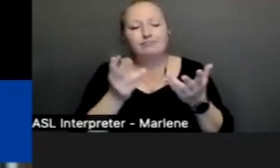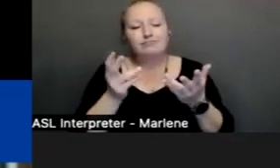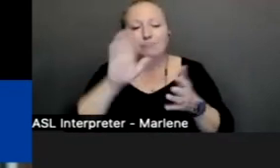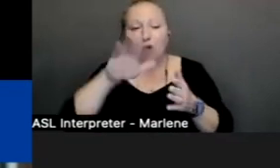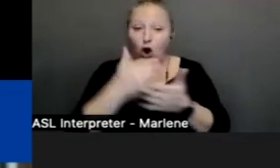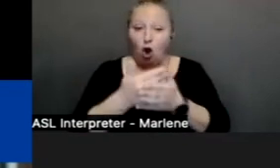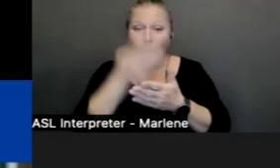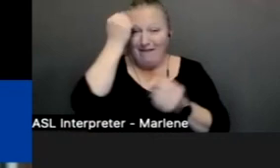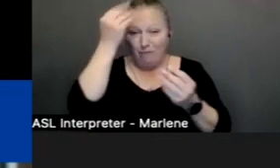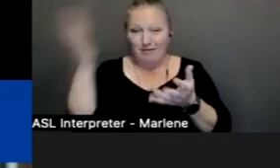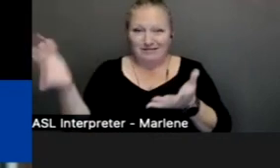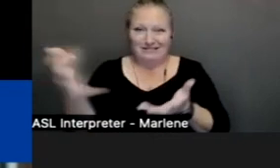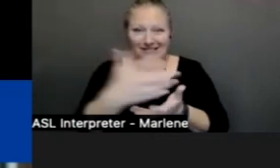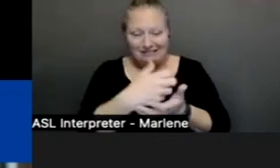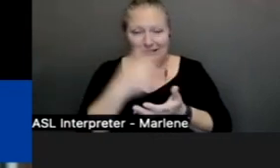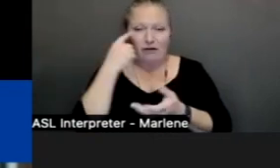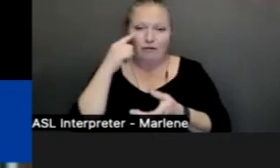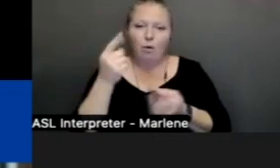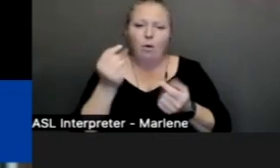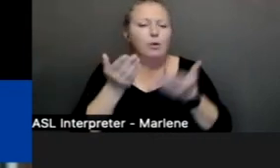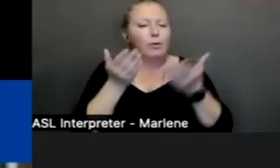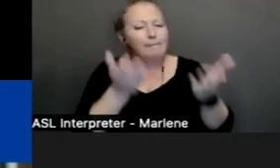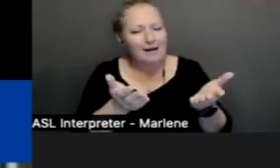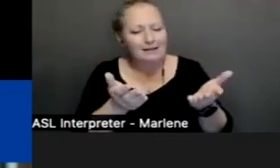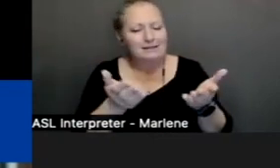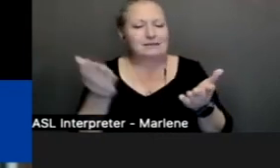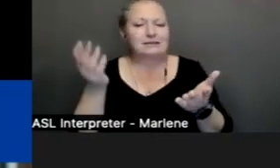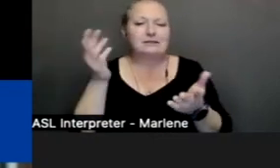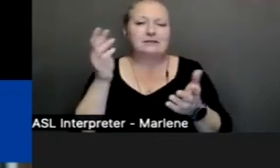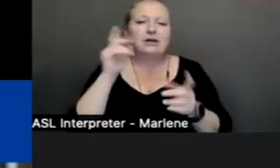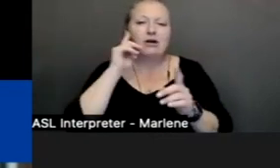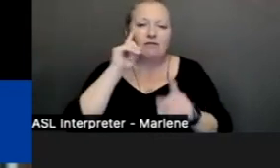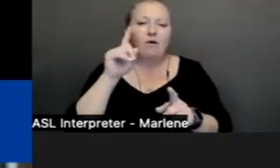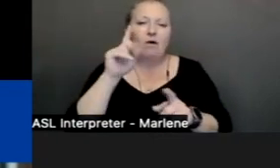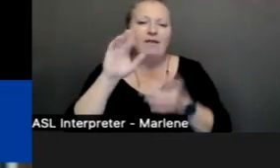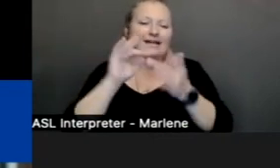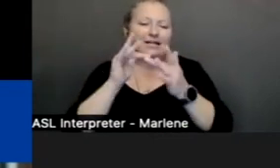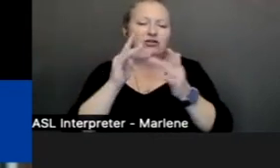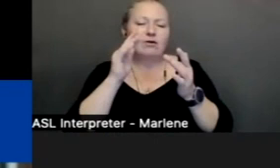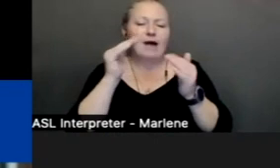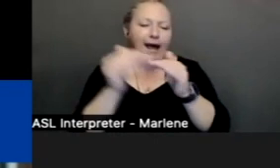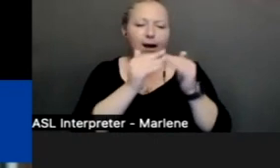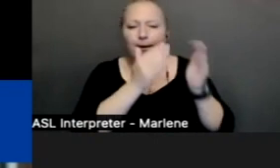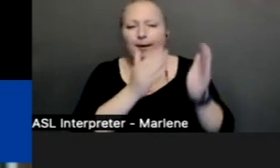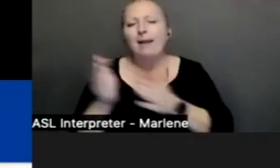of that together for recommendations to go into the digital equity plan. So next slide.